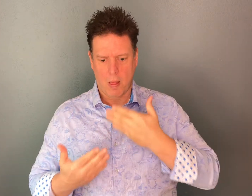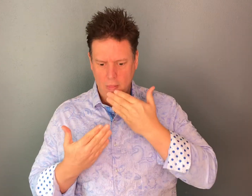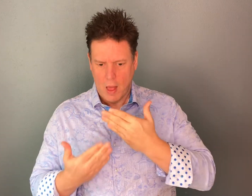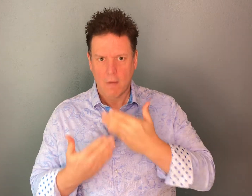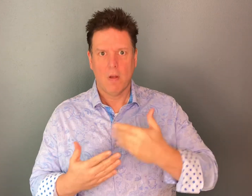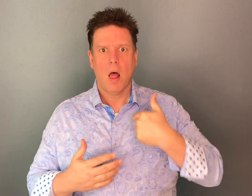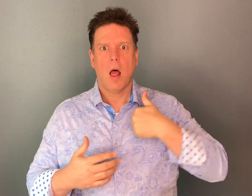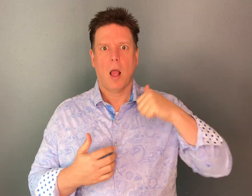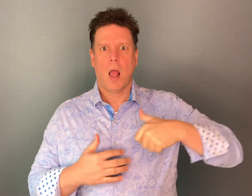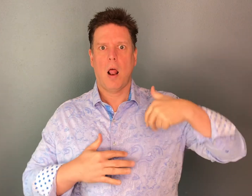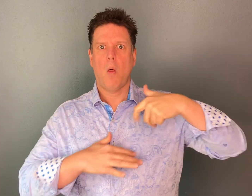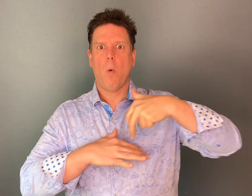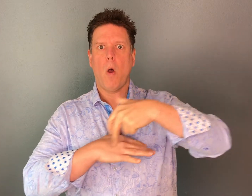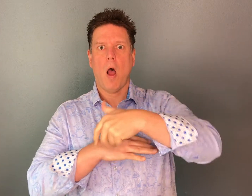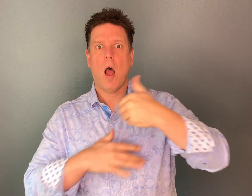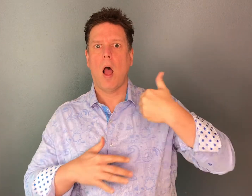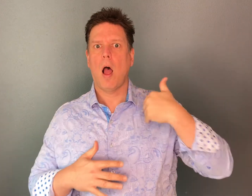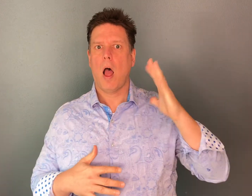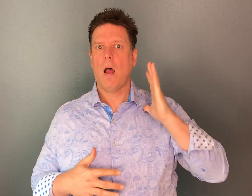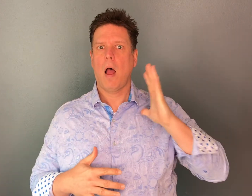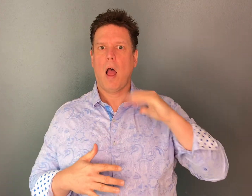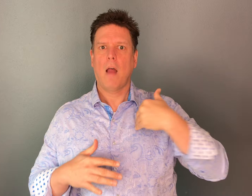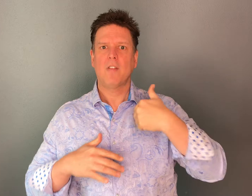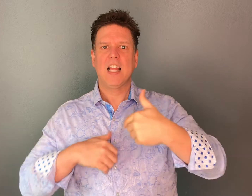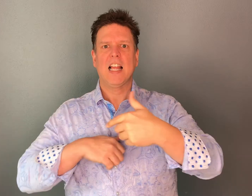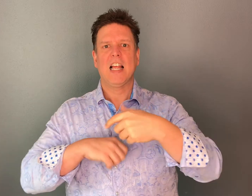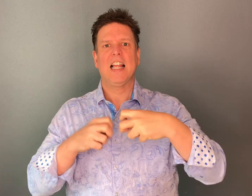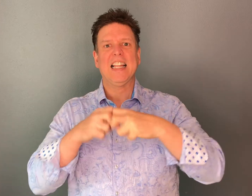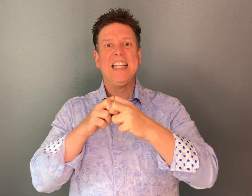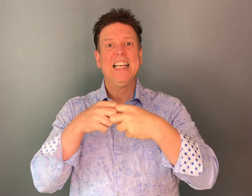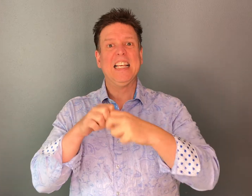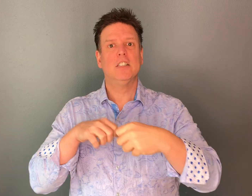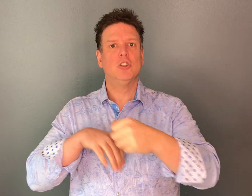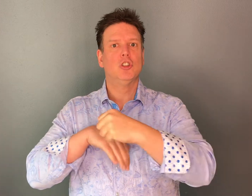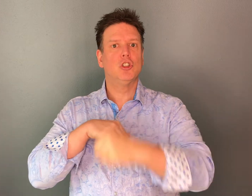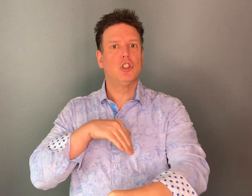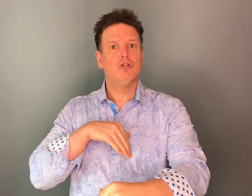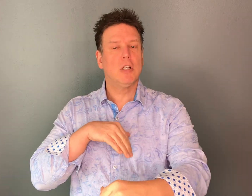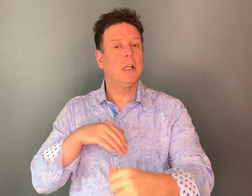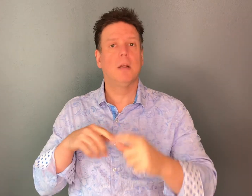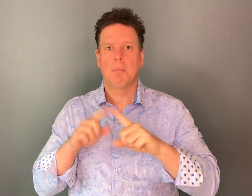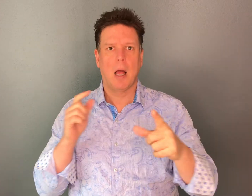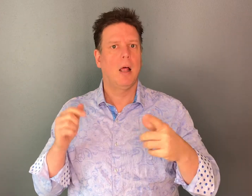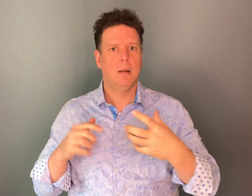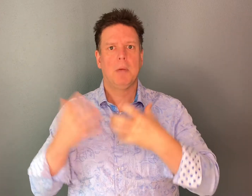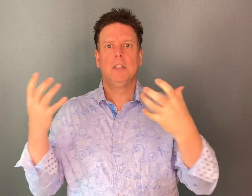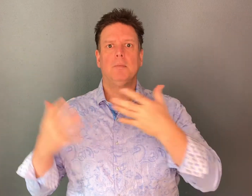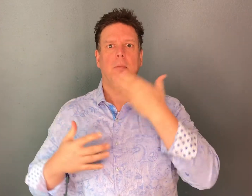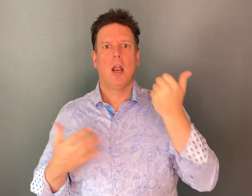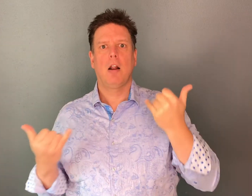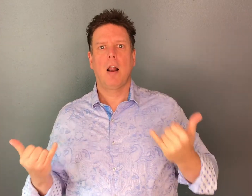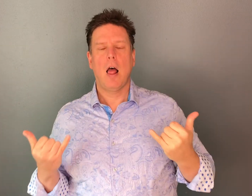work well I'm so thankful I can walk well I had knee surgery and I'm so much